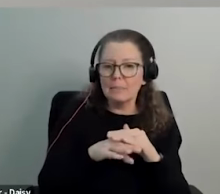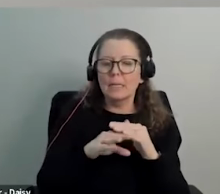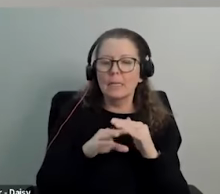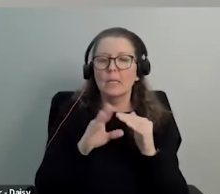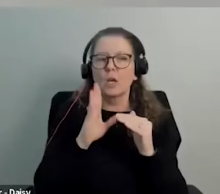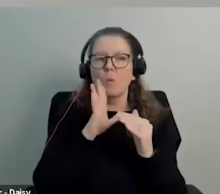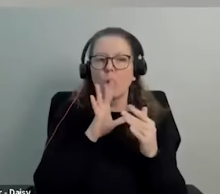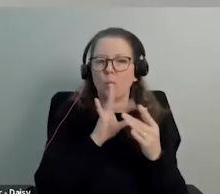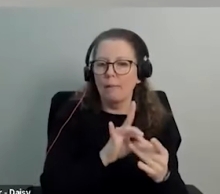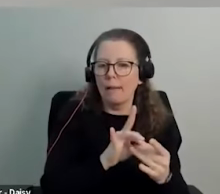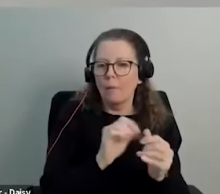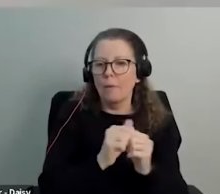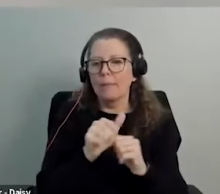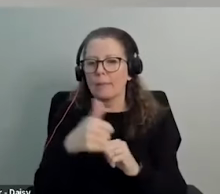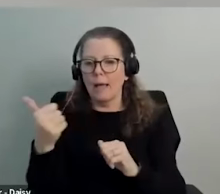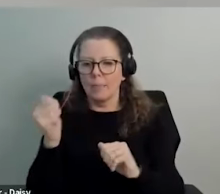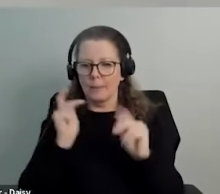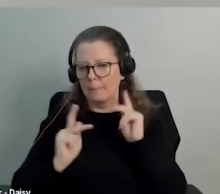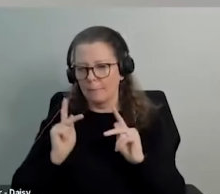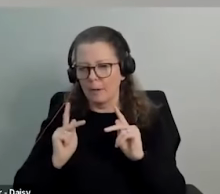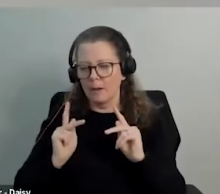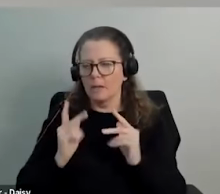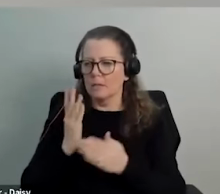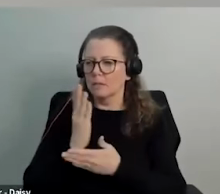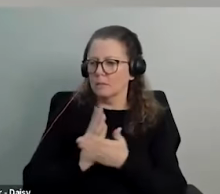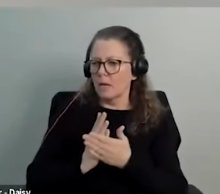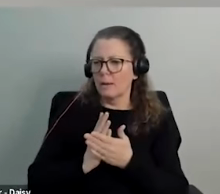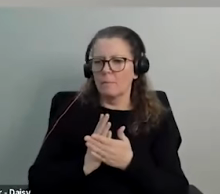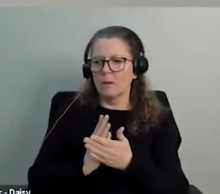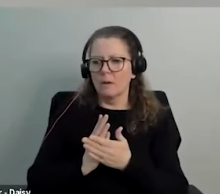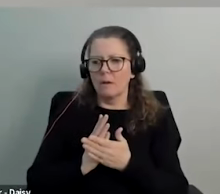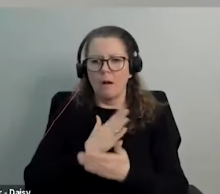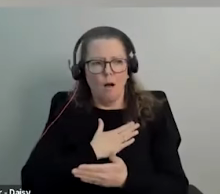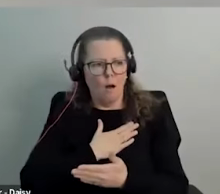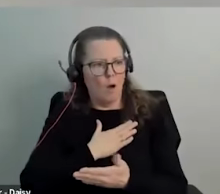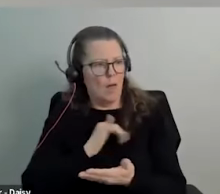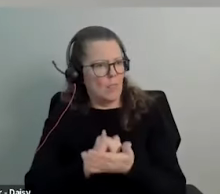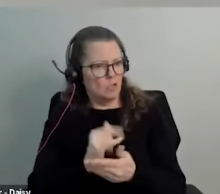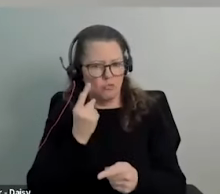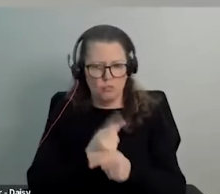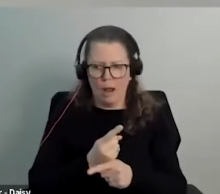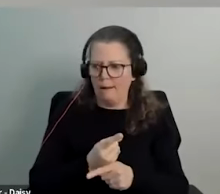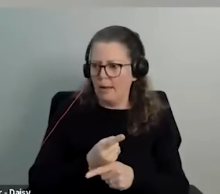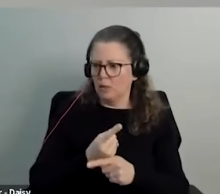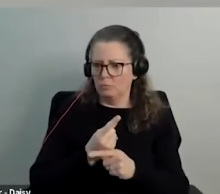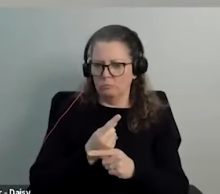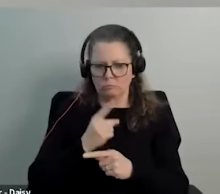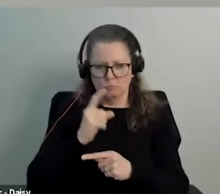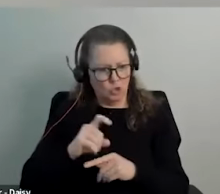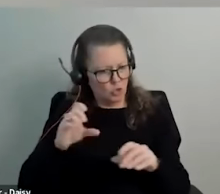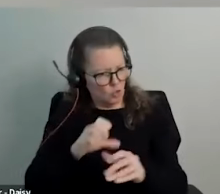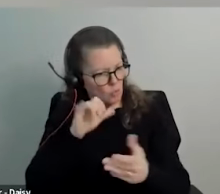So some people might just be drawn by, "Oh my gosh, this is the right thing to do for humanity, I'm gonna figure out how to get this done and prioritized."